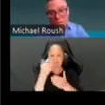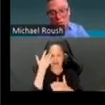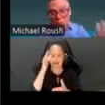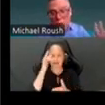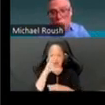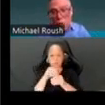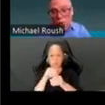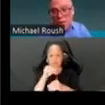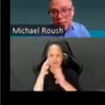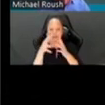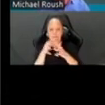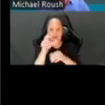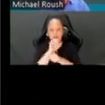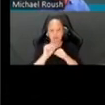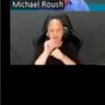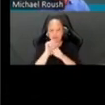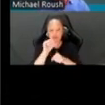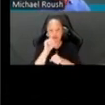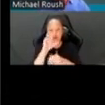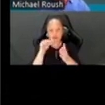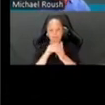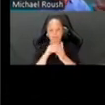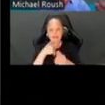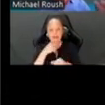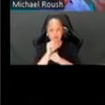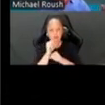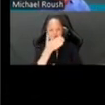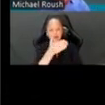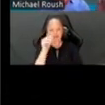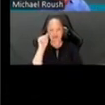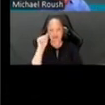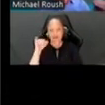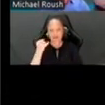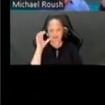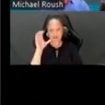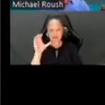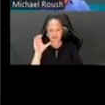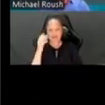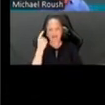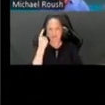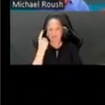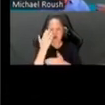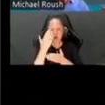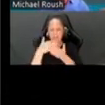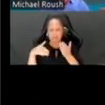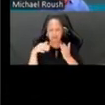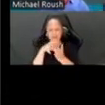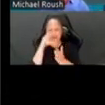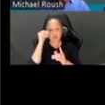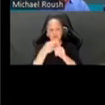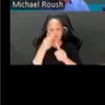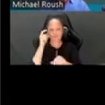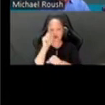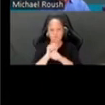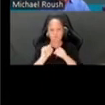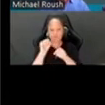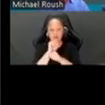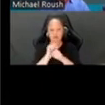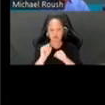Job Center when they worked in the AJC. When the learning from the work was that it was